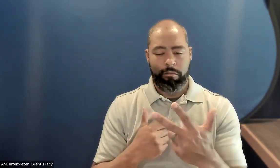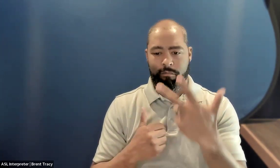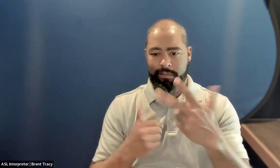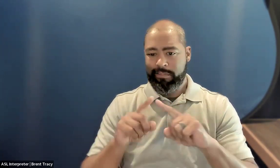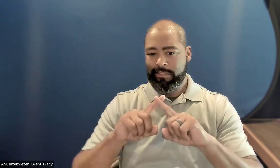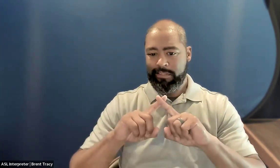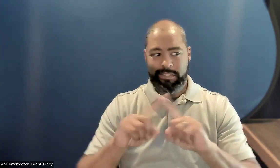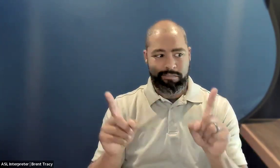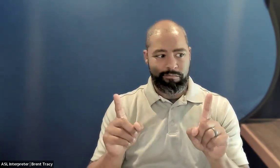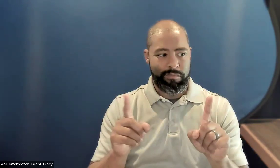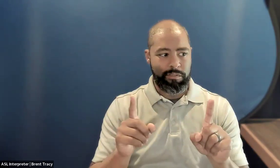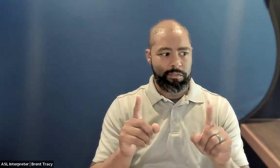viewers next slide.